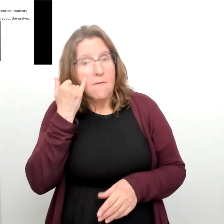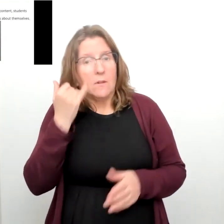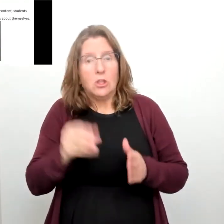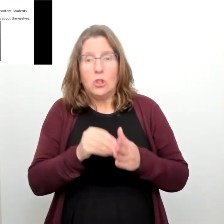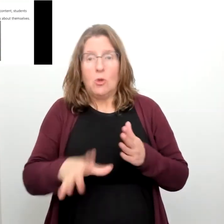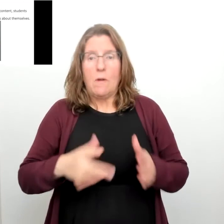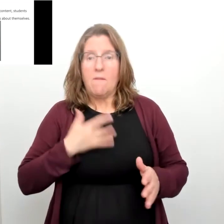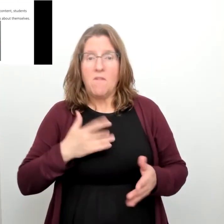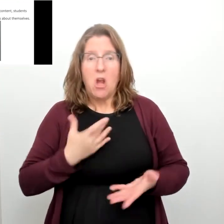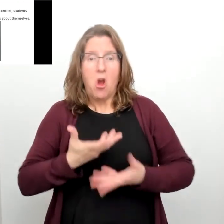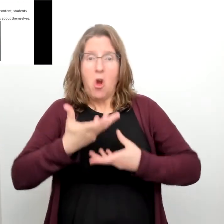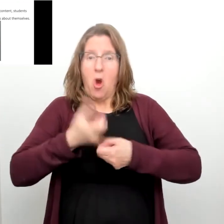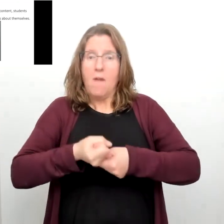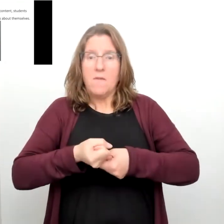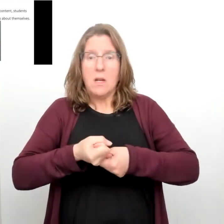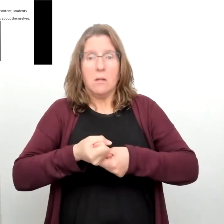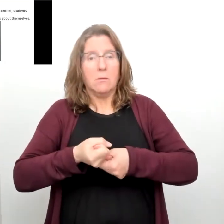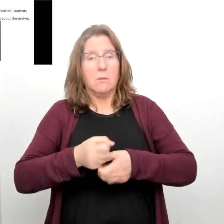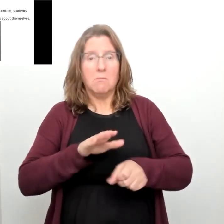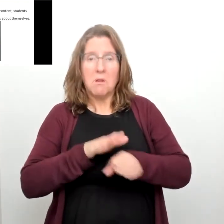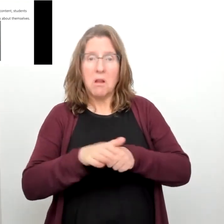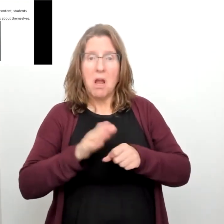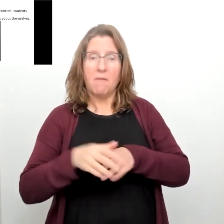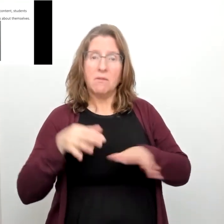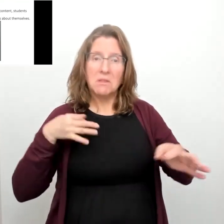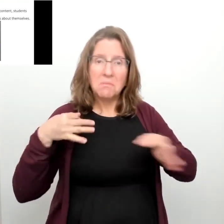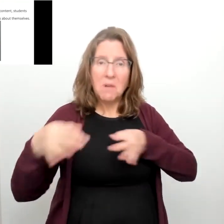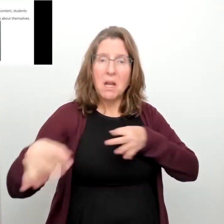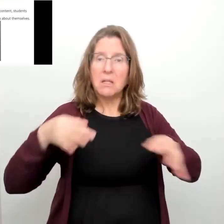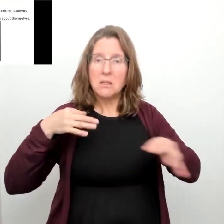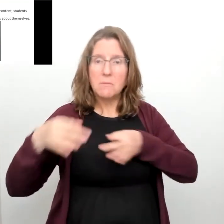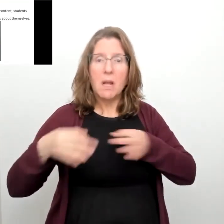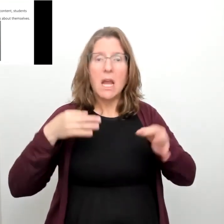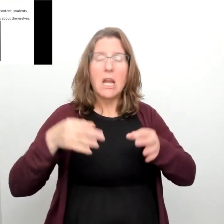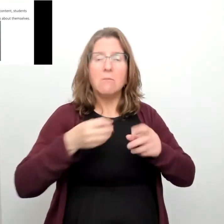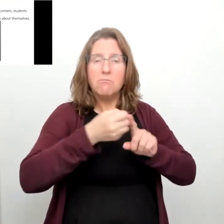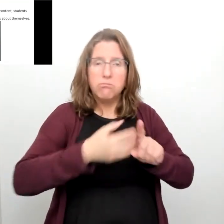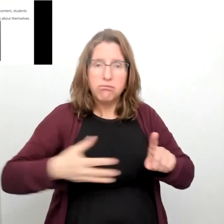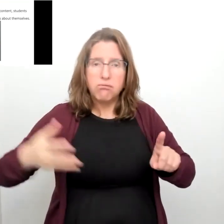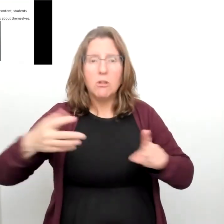If a student feels confident enough to explain something to someone else,